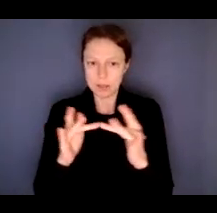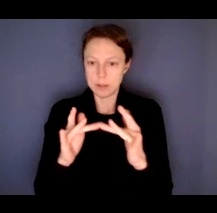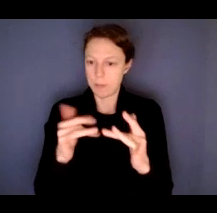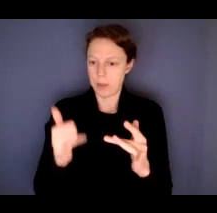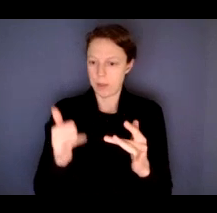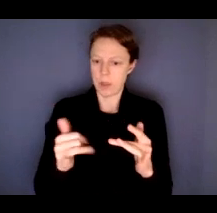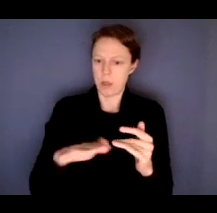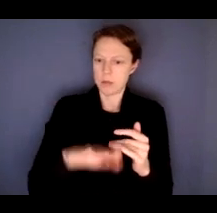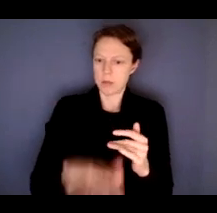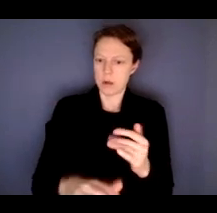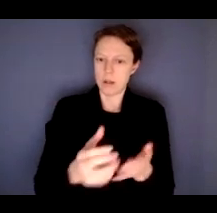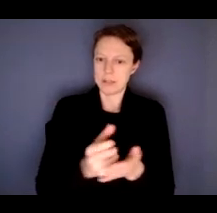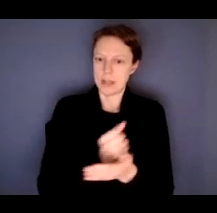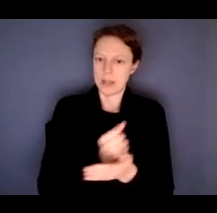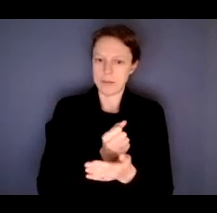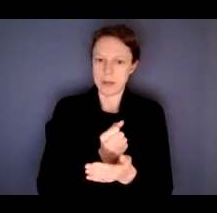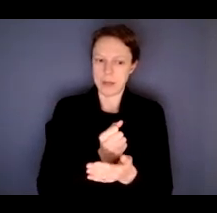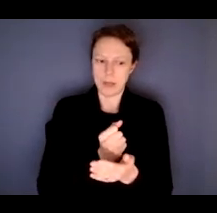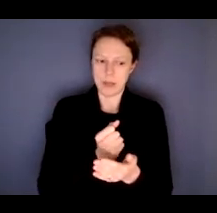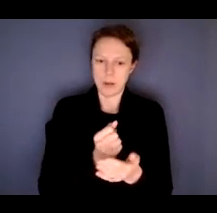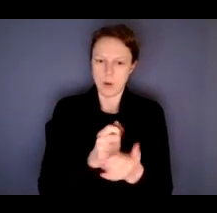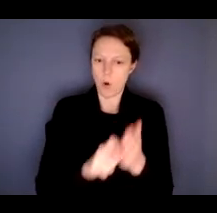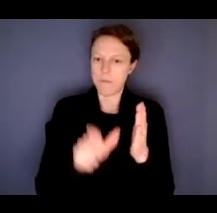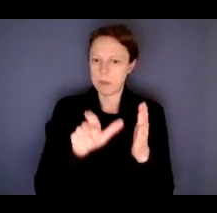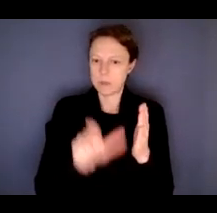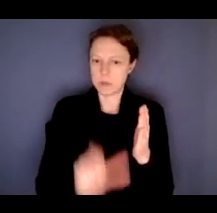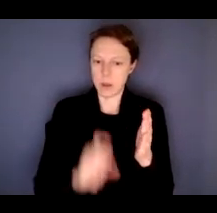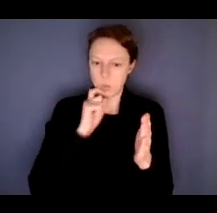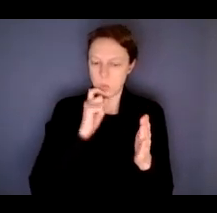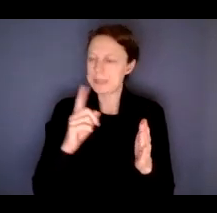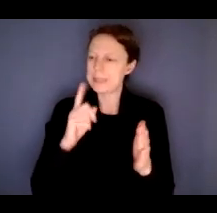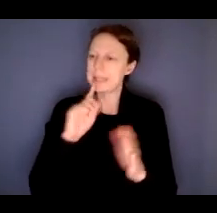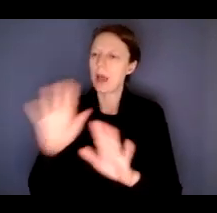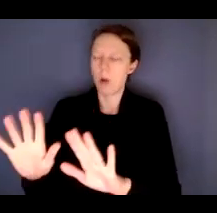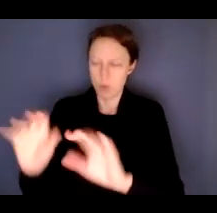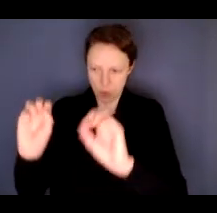back the information you've given me. I need to go and talk to my Senior Team Leader about that.